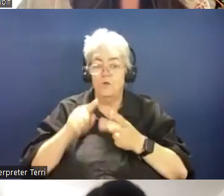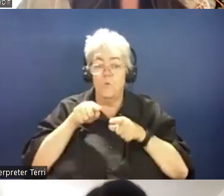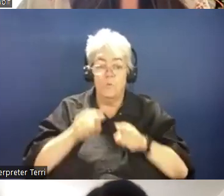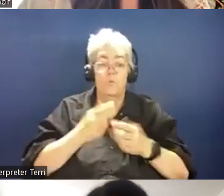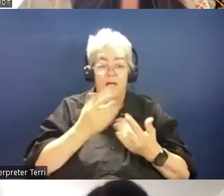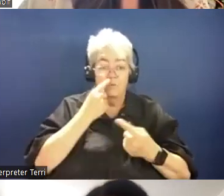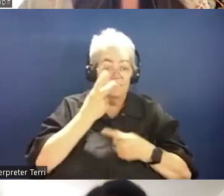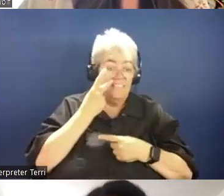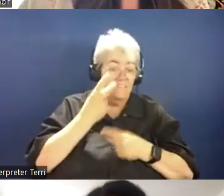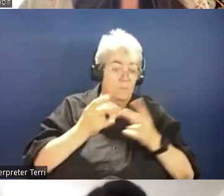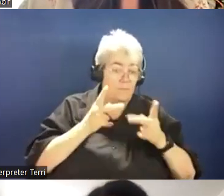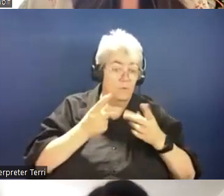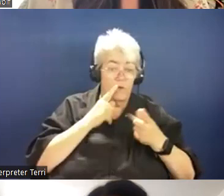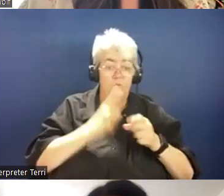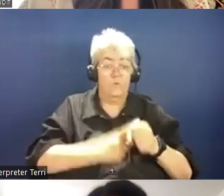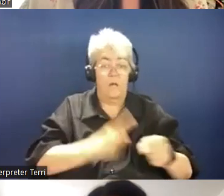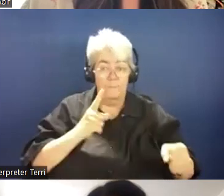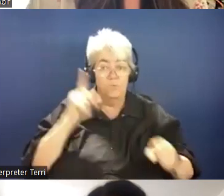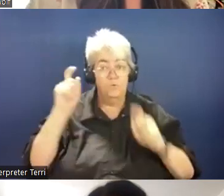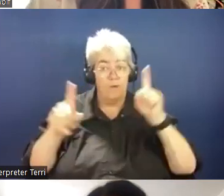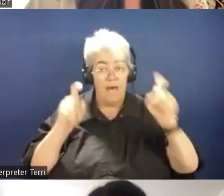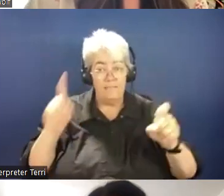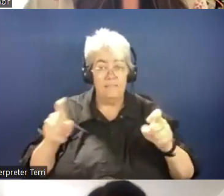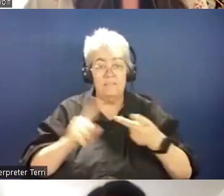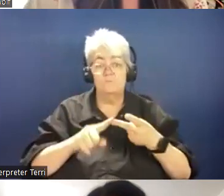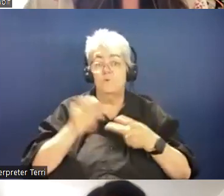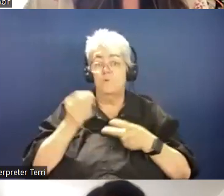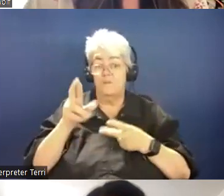if folx either wanna unmute to ask a question or if they would like to type it in the chat.